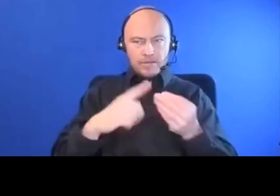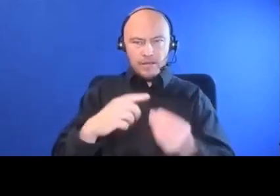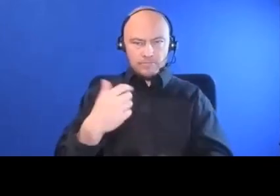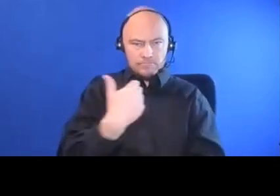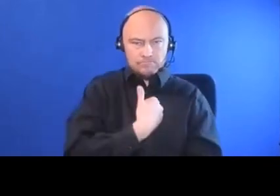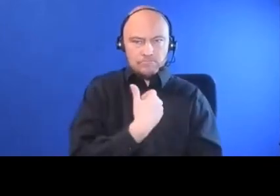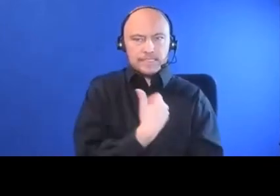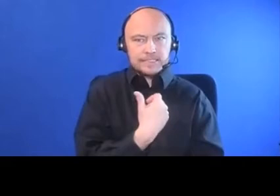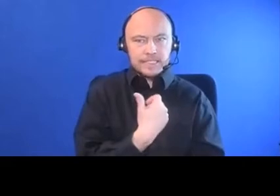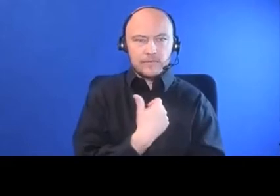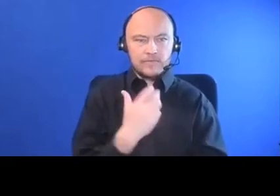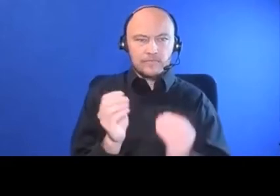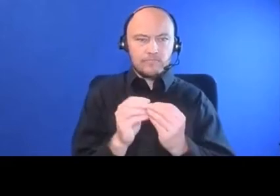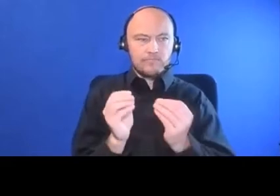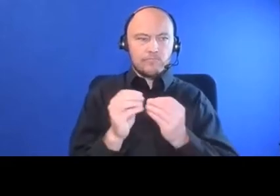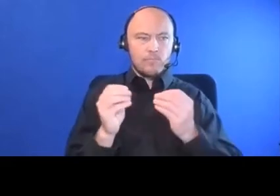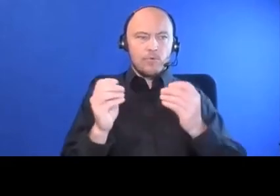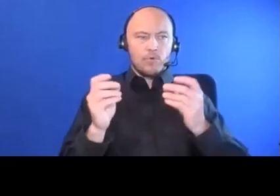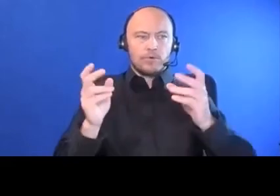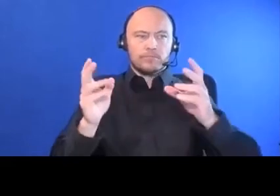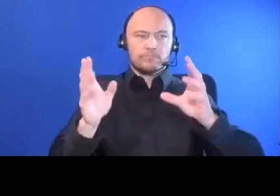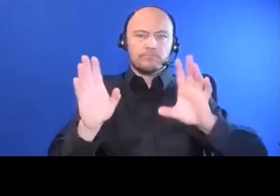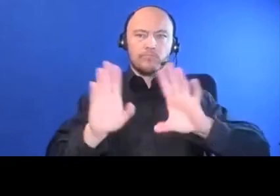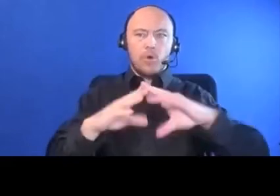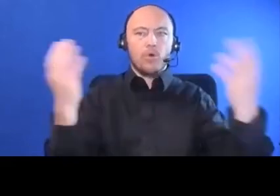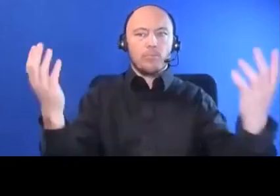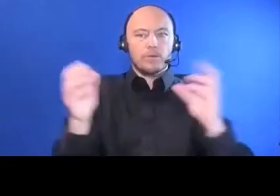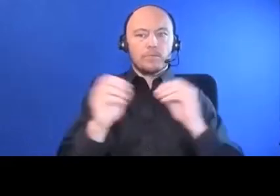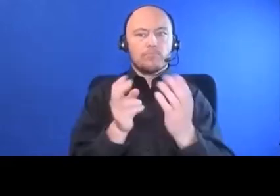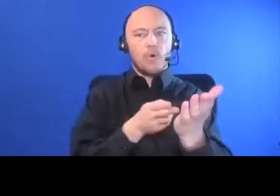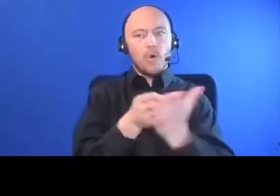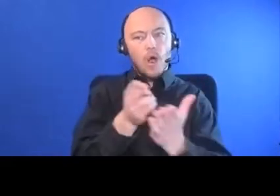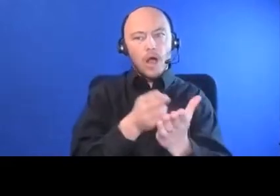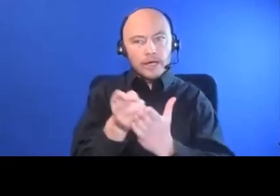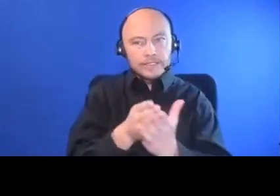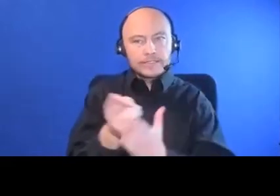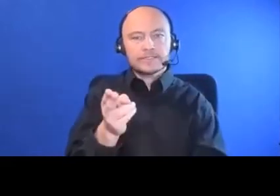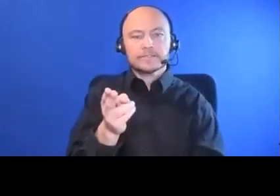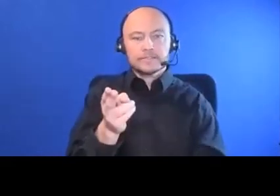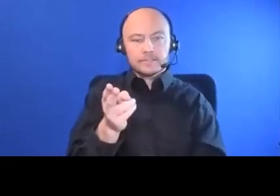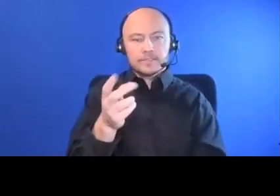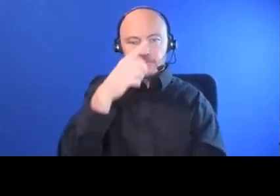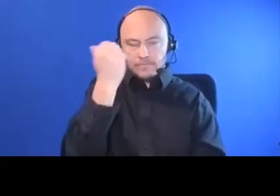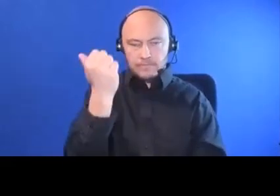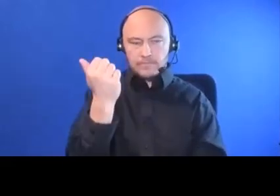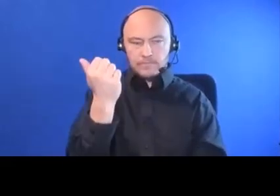in a much more open and honest way than I ever had, because of course, as I've already said,